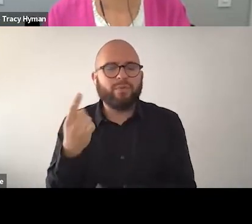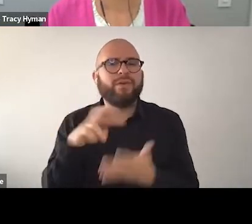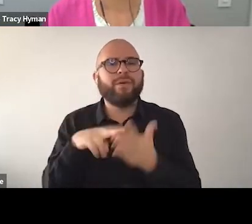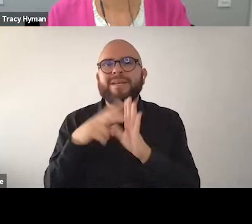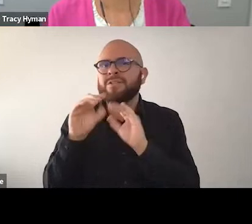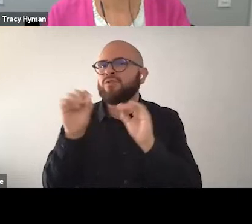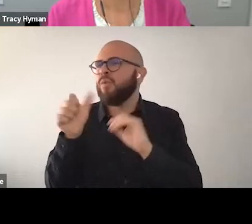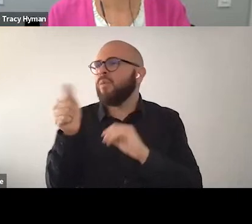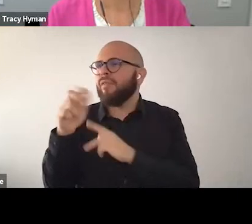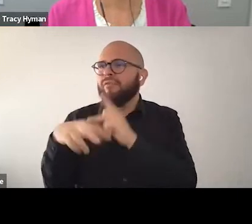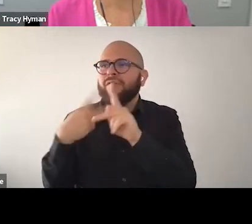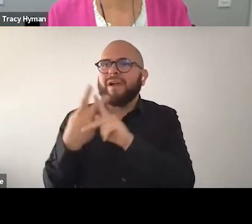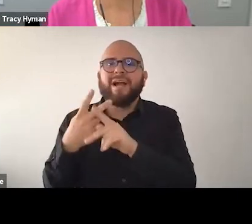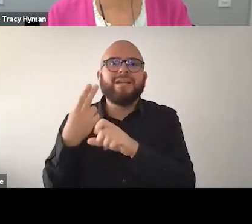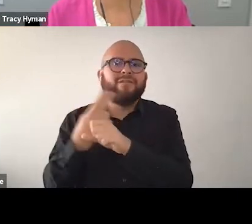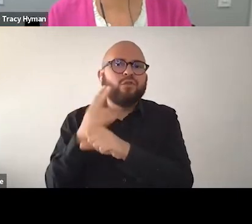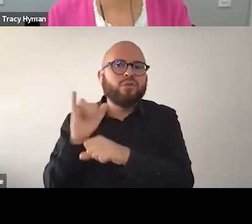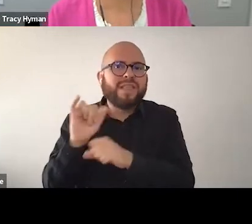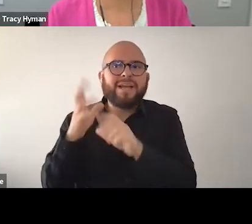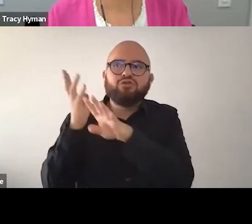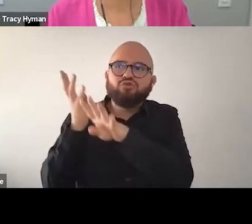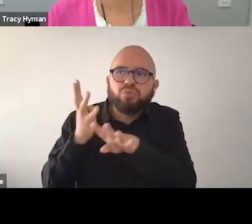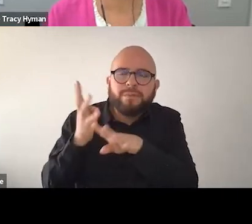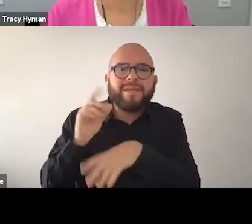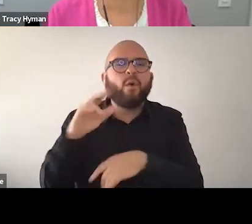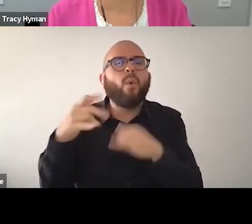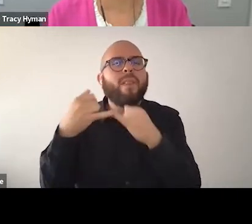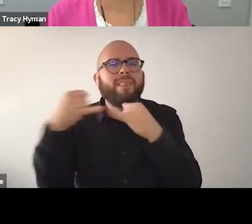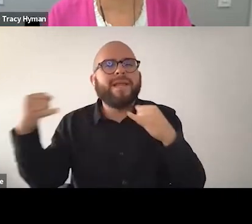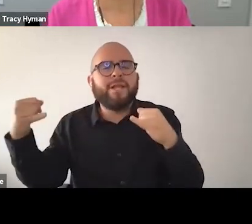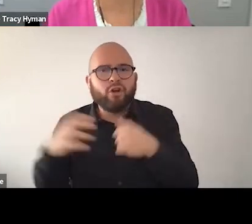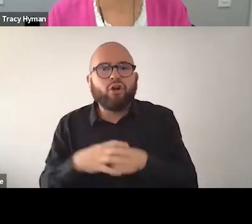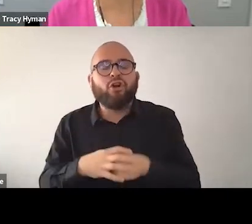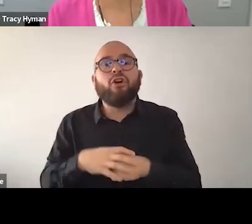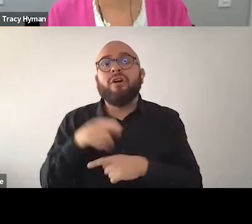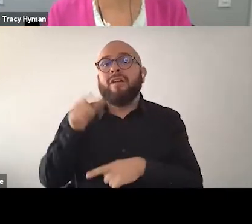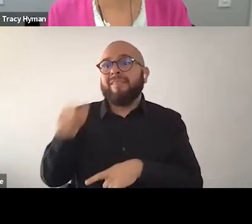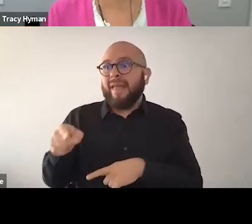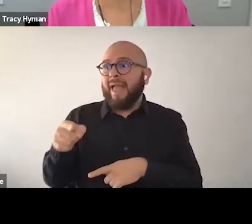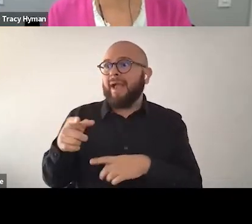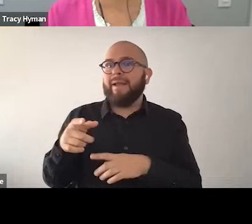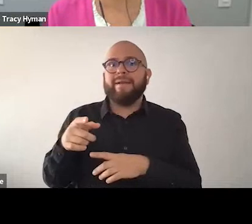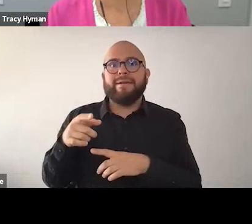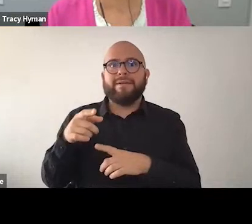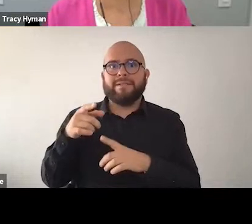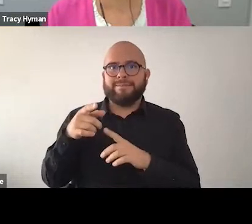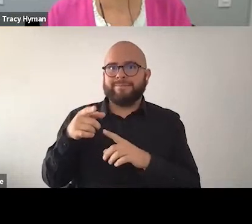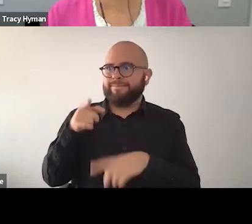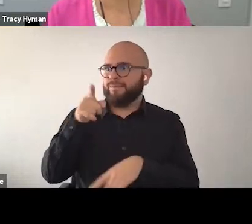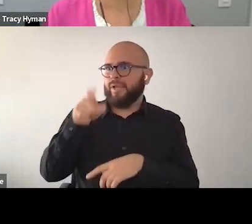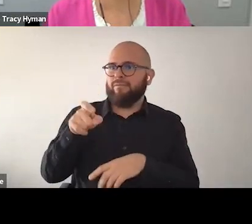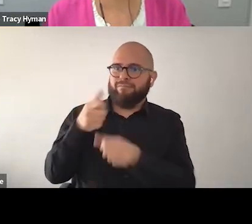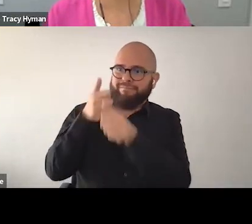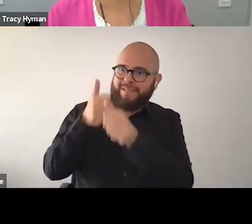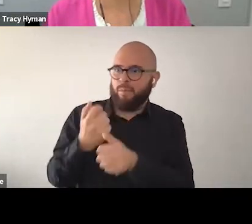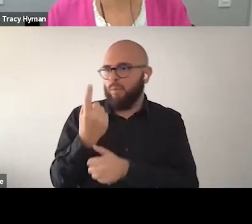or linear, for that exclusivity is not automatic. The company would need to bargain with you